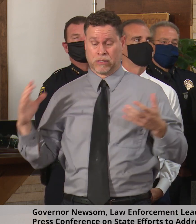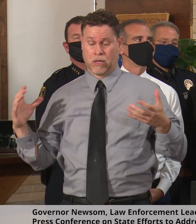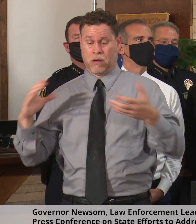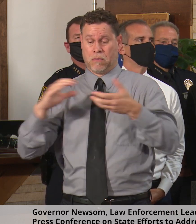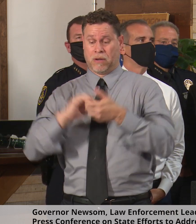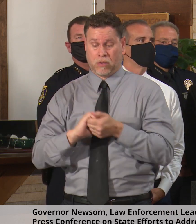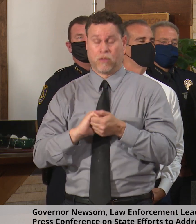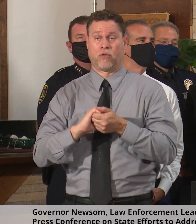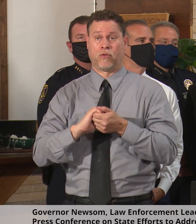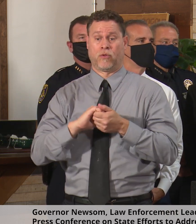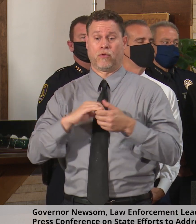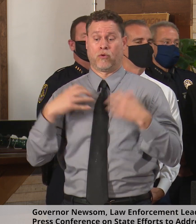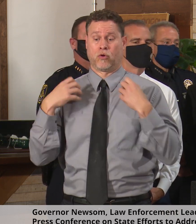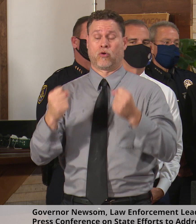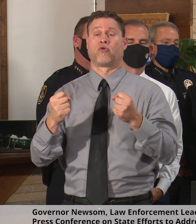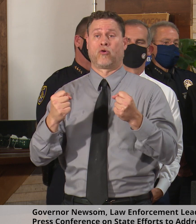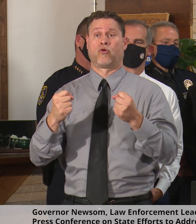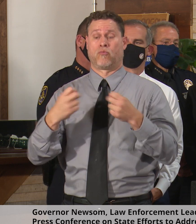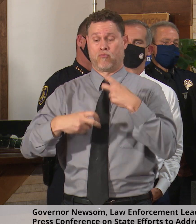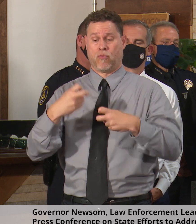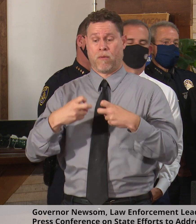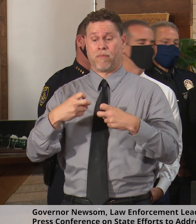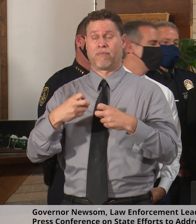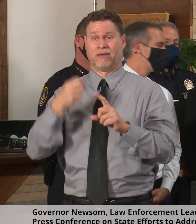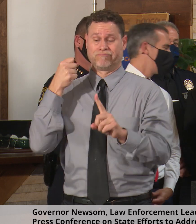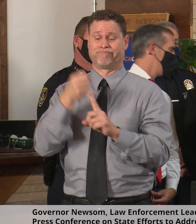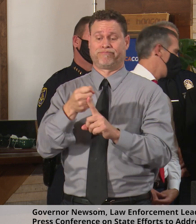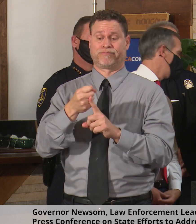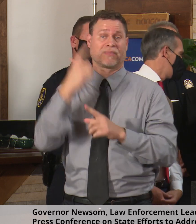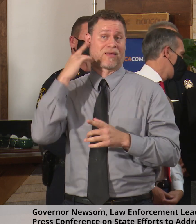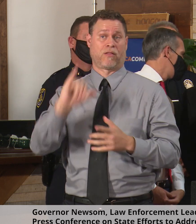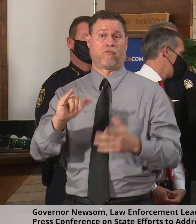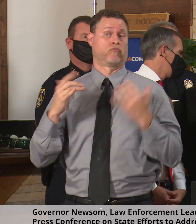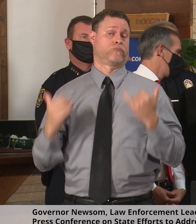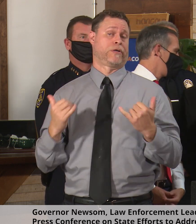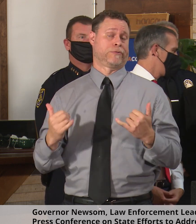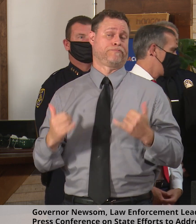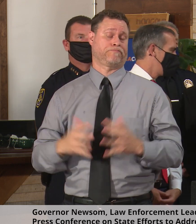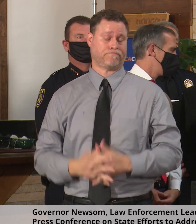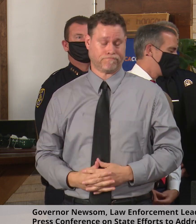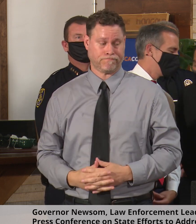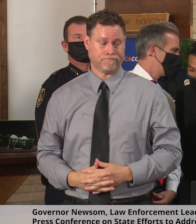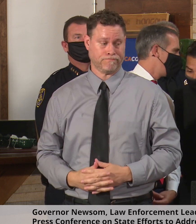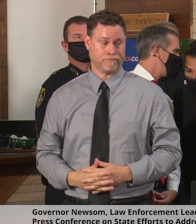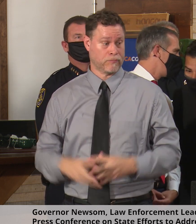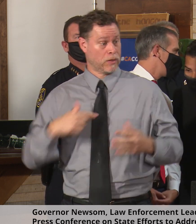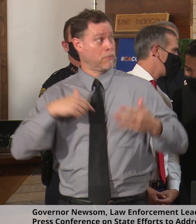to cure a problem that's plaguing California right now. And so I am introducing you now.